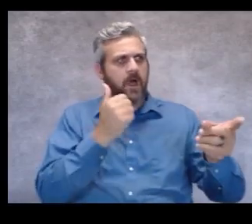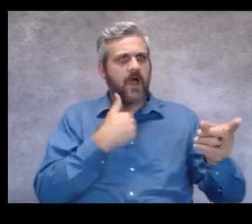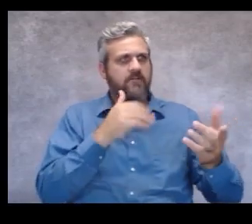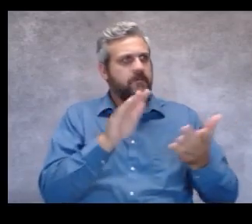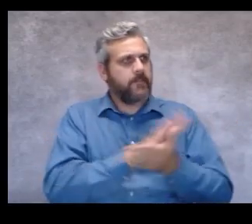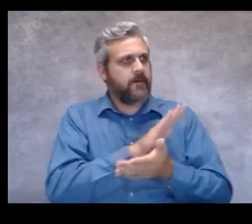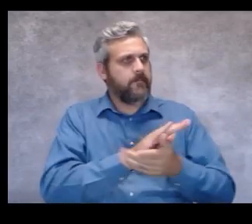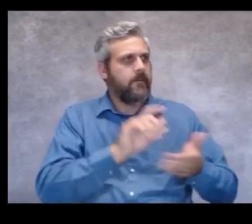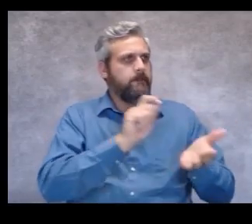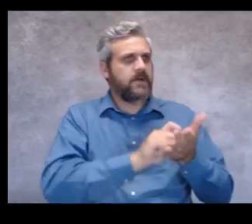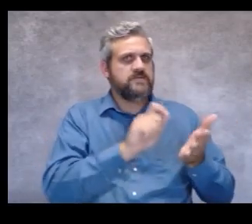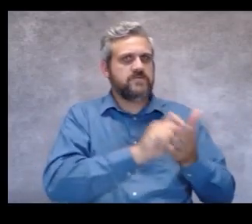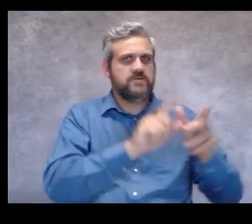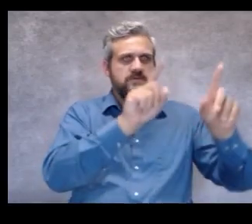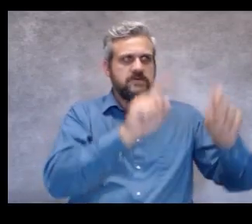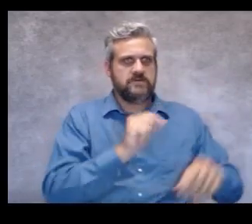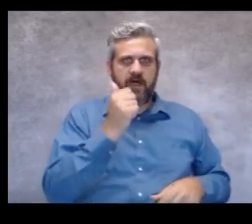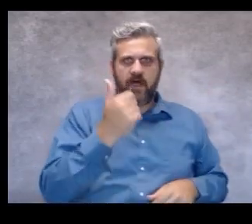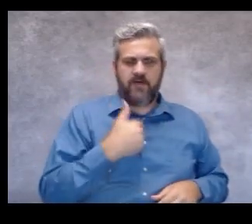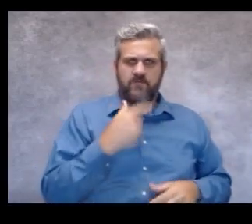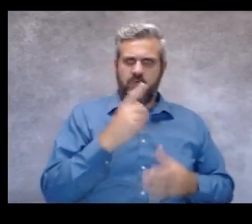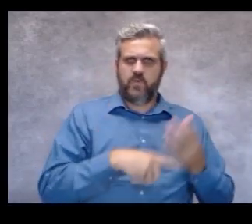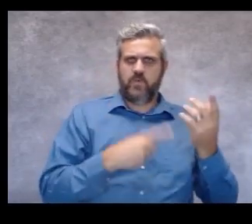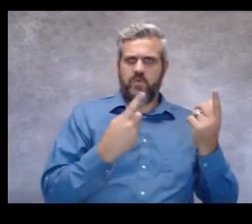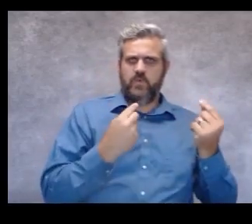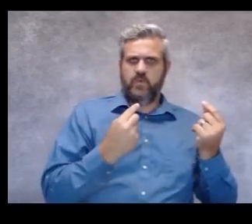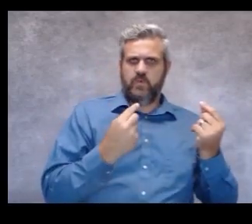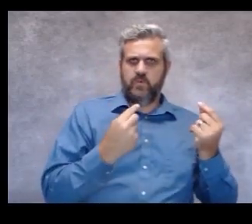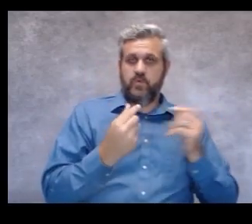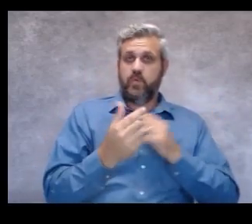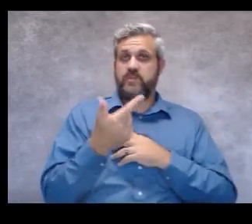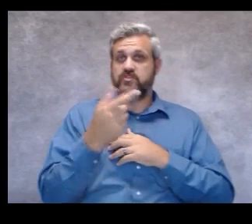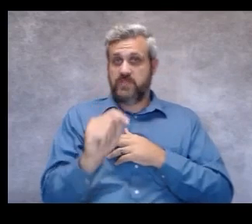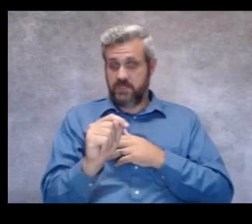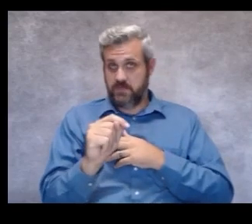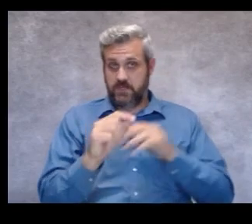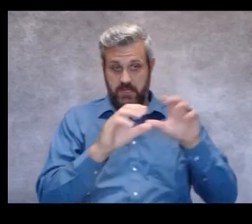assessments? For the gifted categories